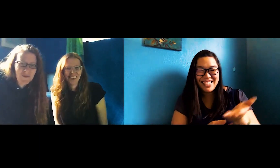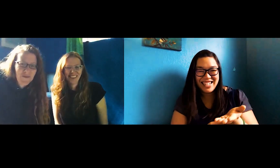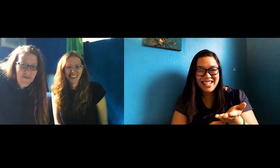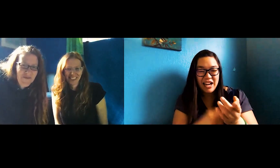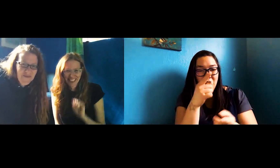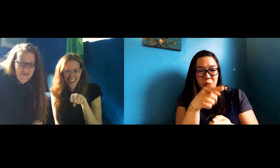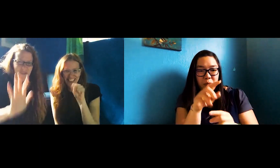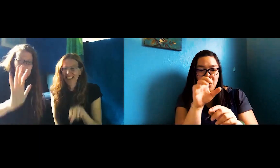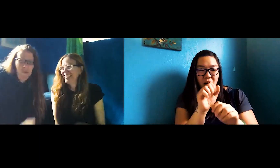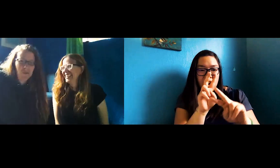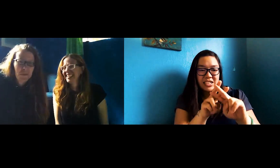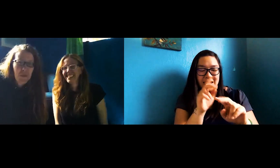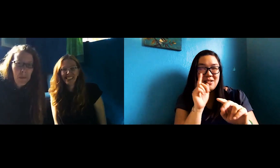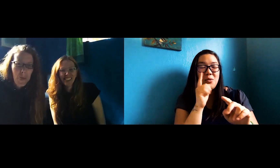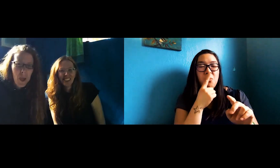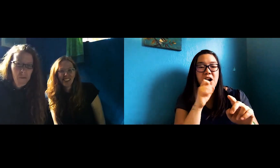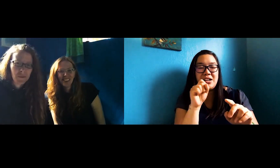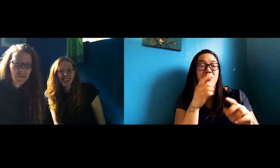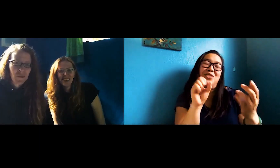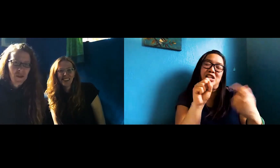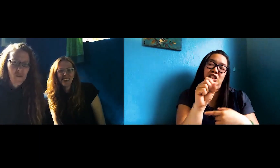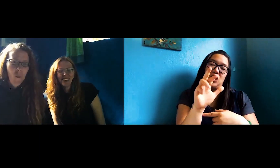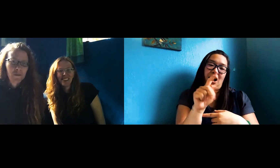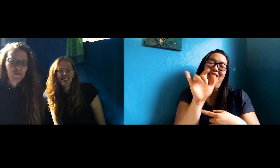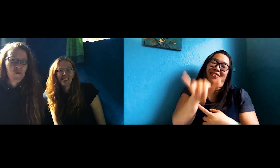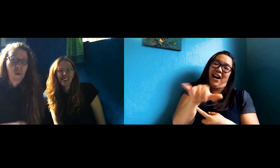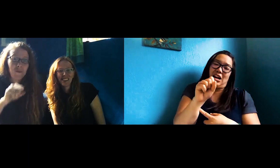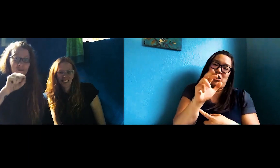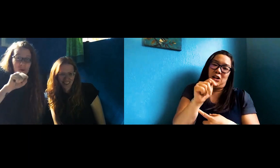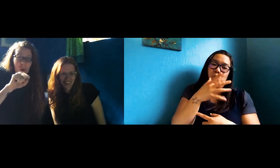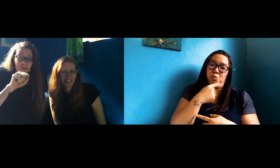So you use the hashtag that's scarlet dress - Yeah.